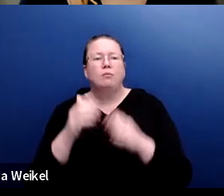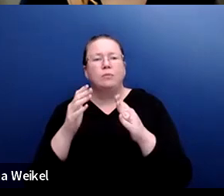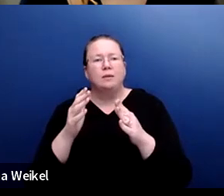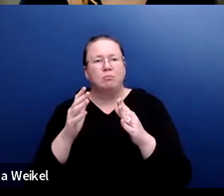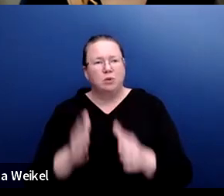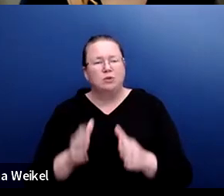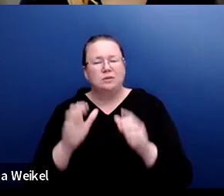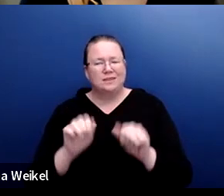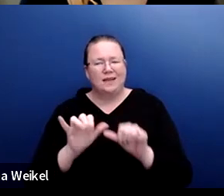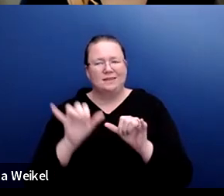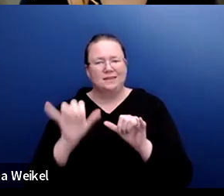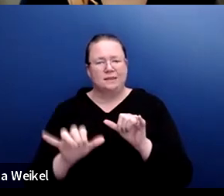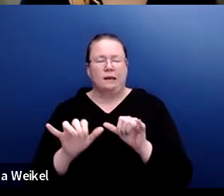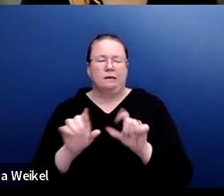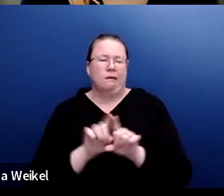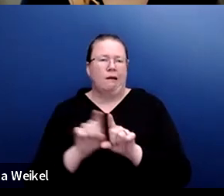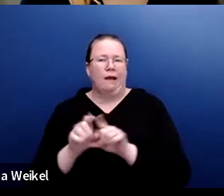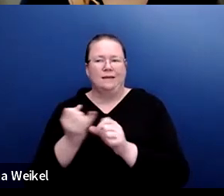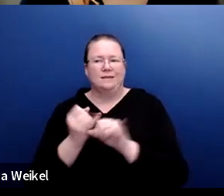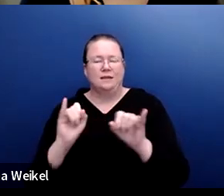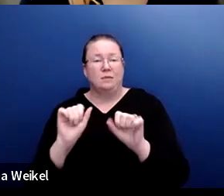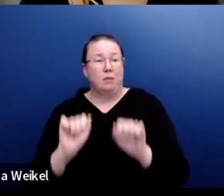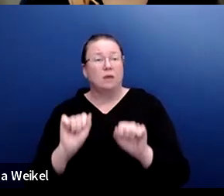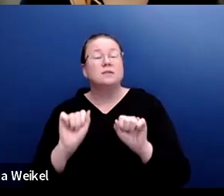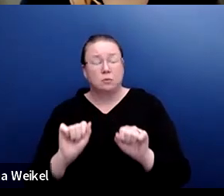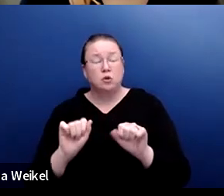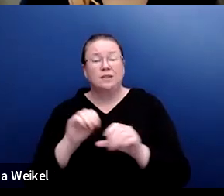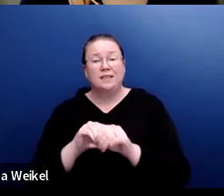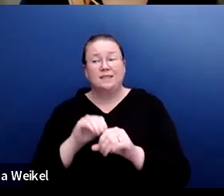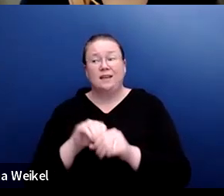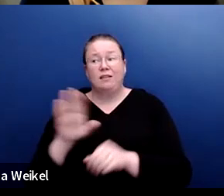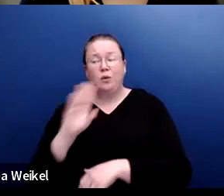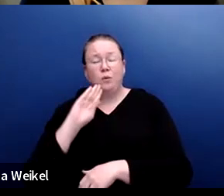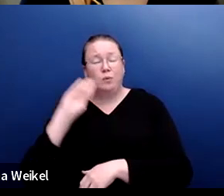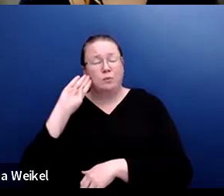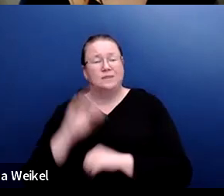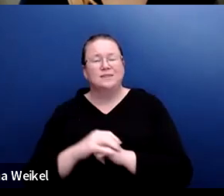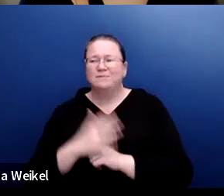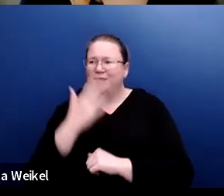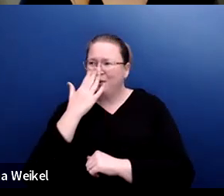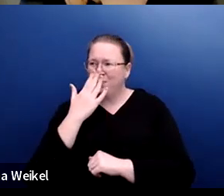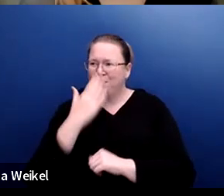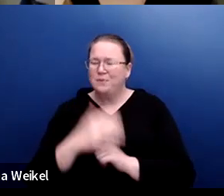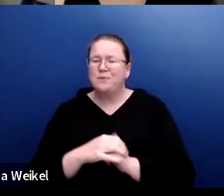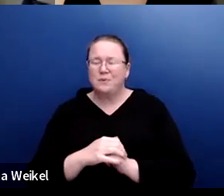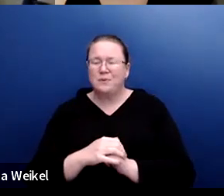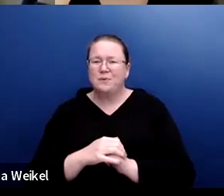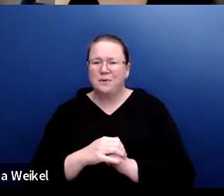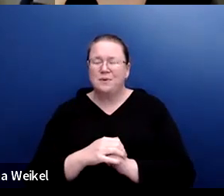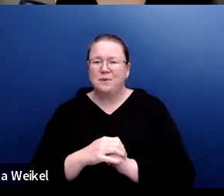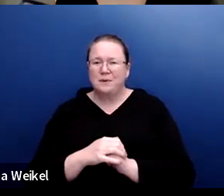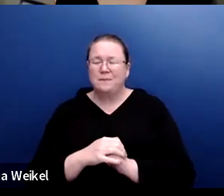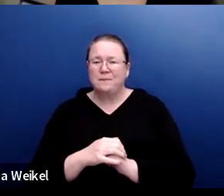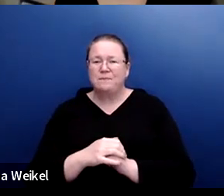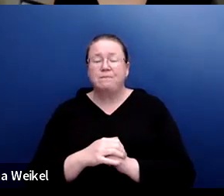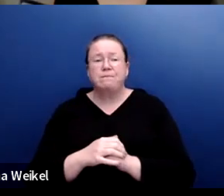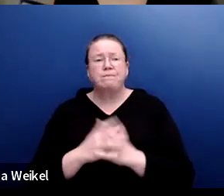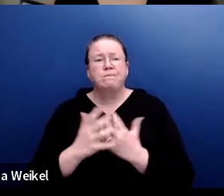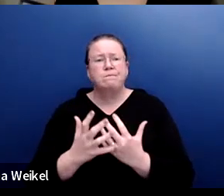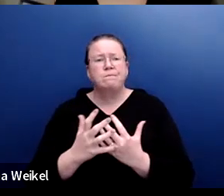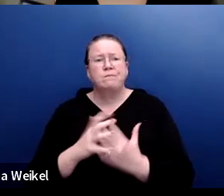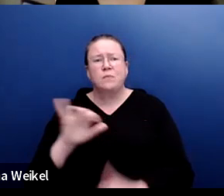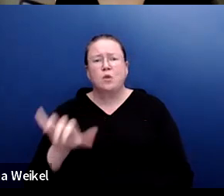part -- office of healthy aging through the state through smart hubs and the smart lightbulbs so if somebody can't turn on light switches on their own they can use their voice activation to do so. With regard to keyless entry they can do it through their phones or they can use their voice as well.